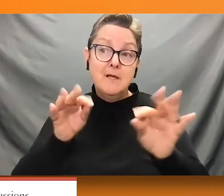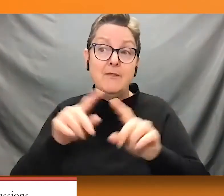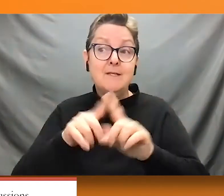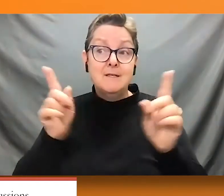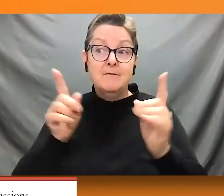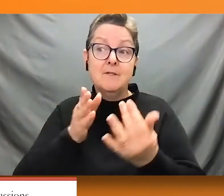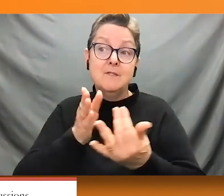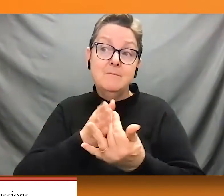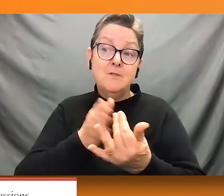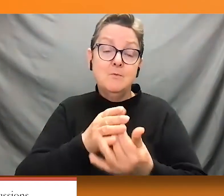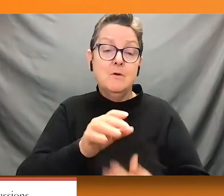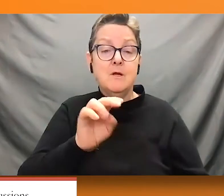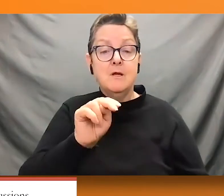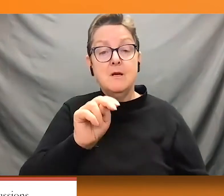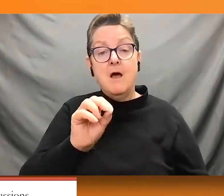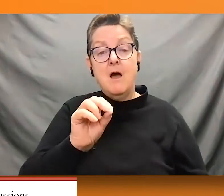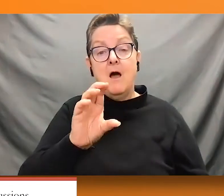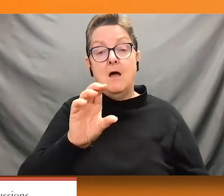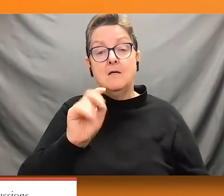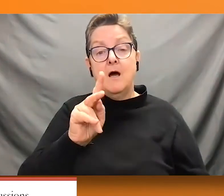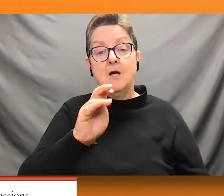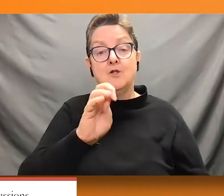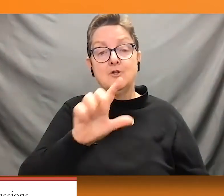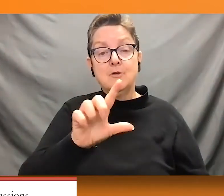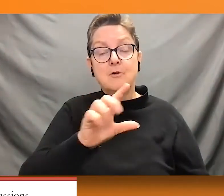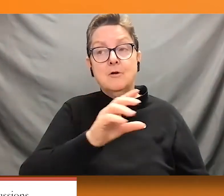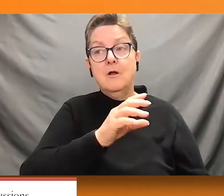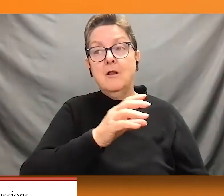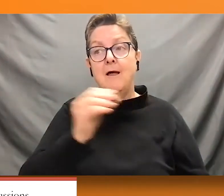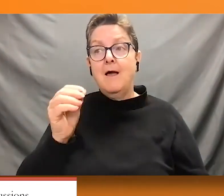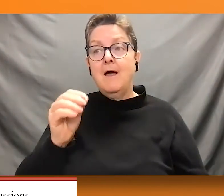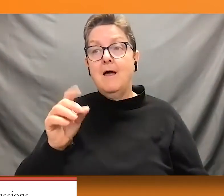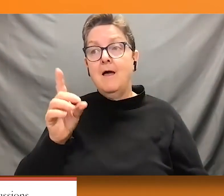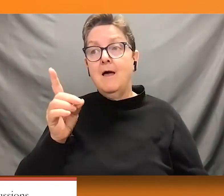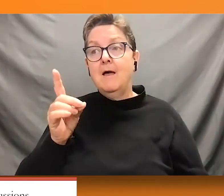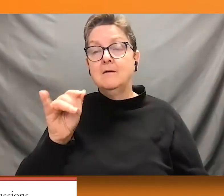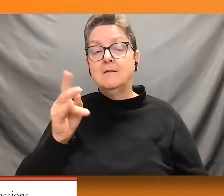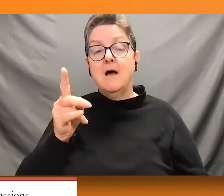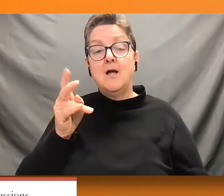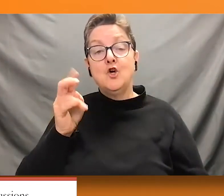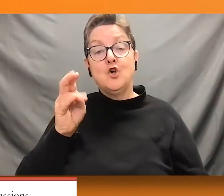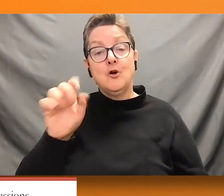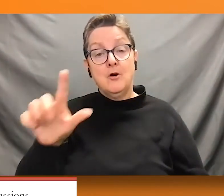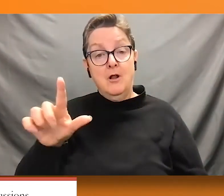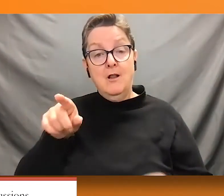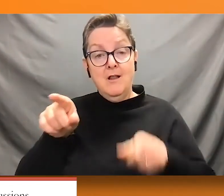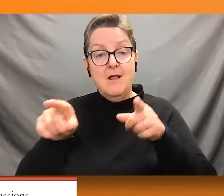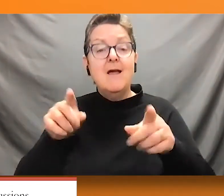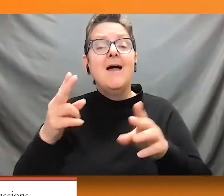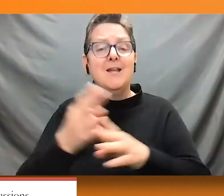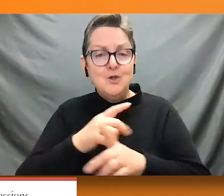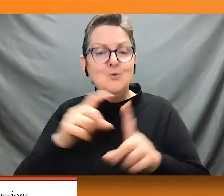you're wanting them to express. So, when we're thinking about vocabulary development, receptive is awesome, but expression's